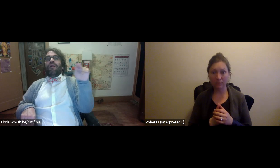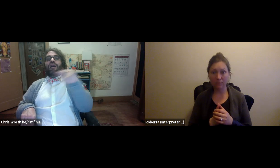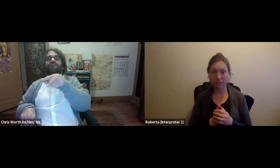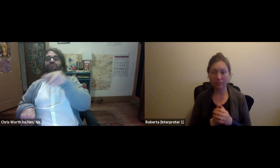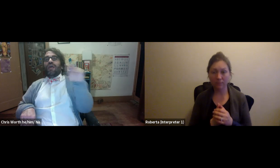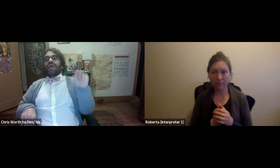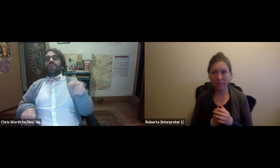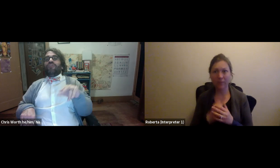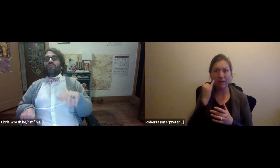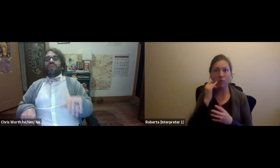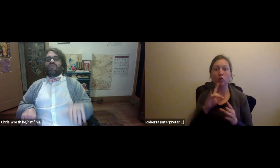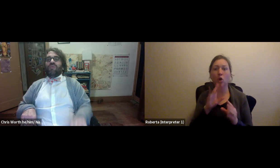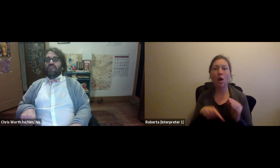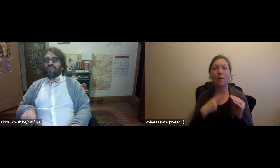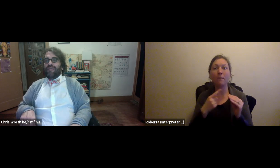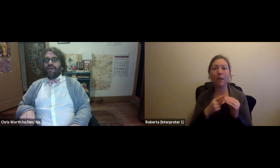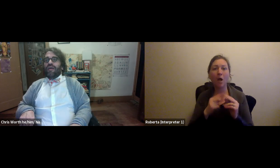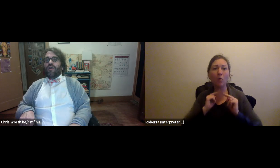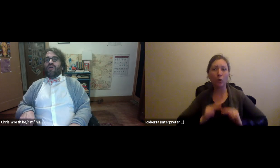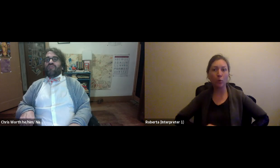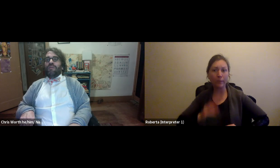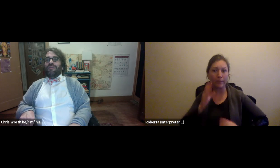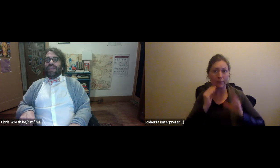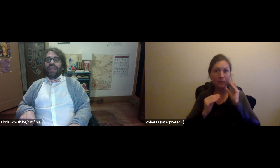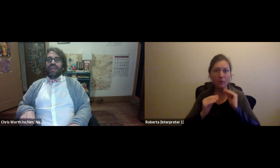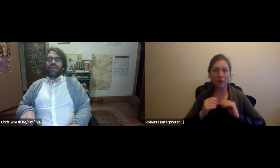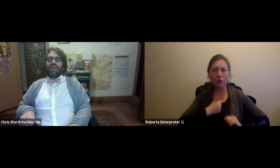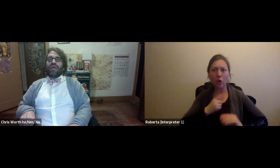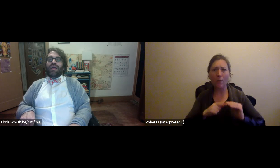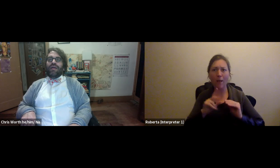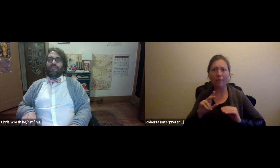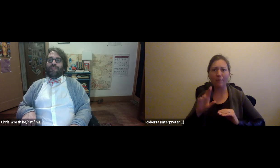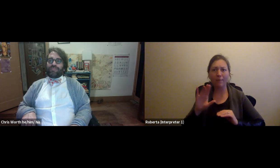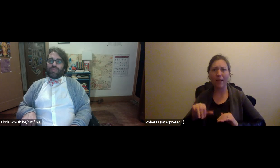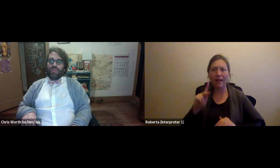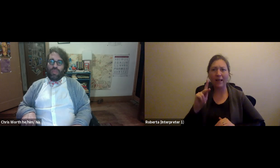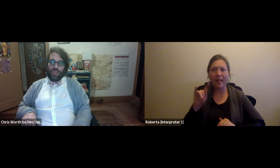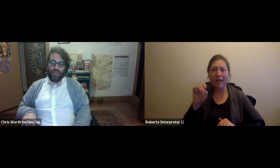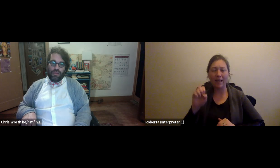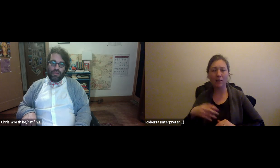if you're talking about the human experience. Sorry about that, Katie. >> KATIE No, I think that